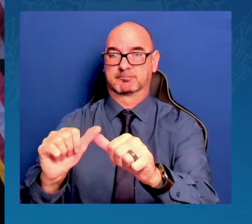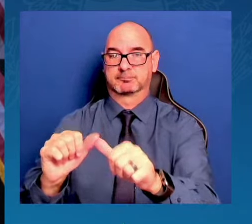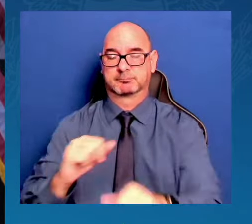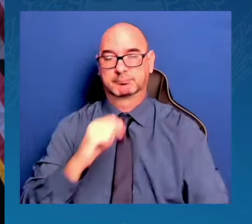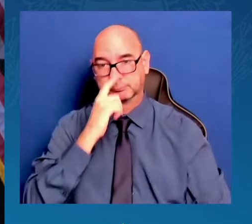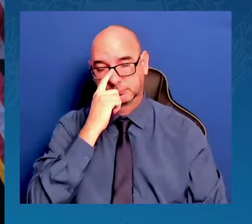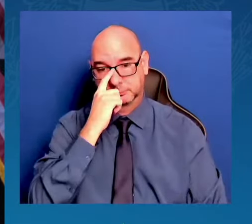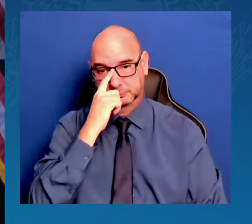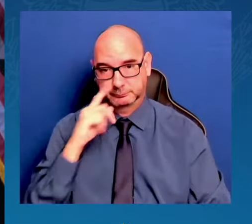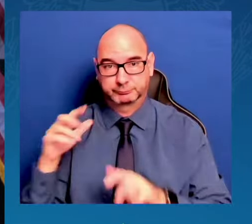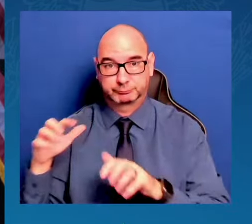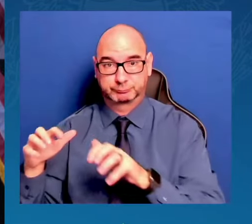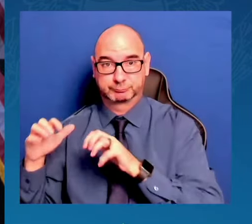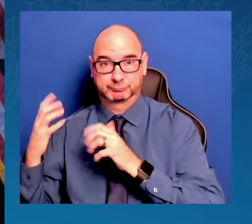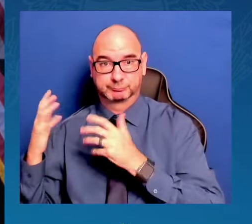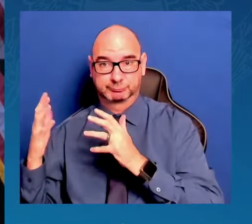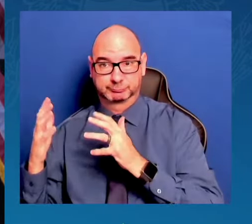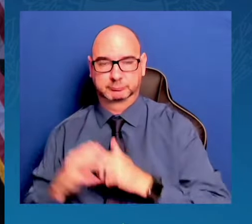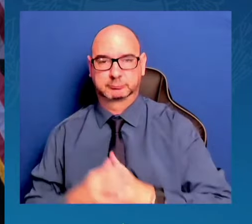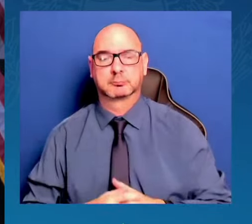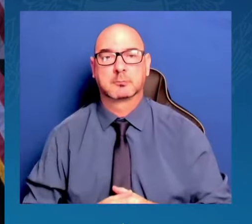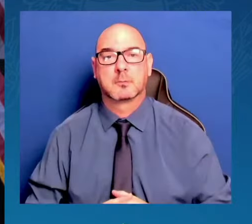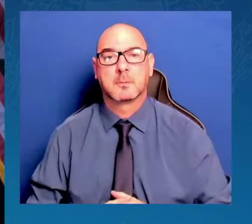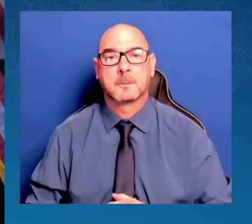Today, I invite all Americans to join us,